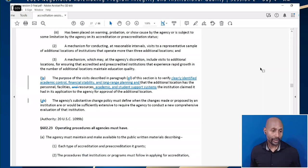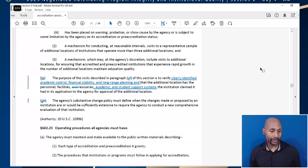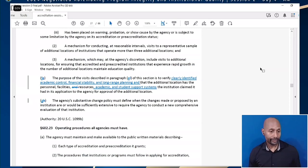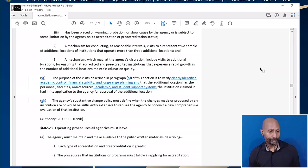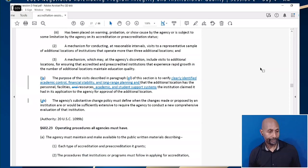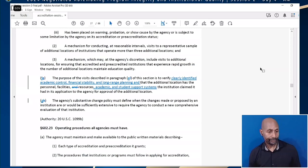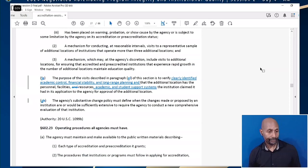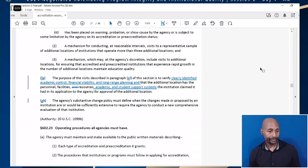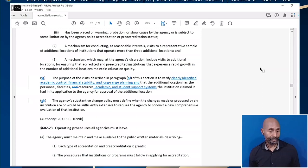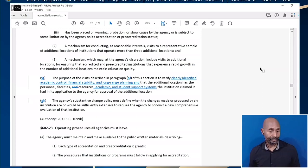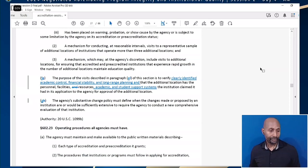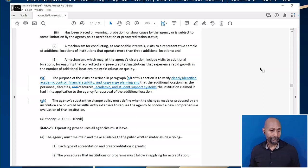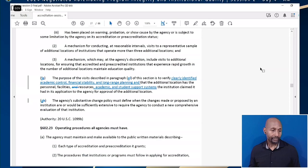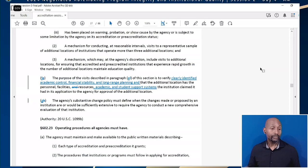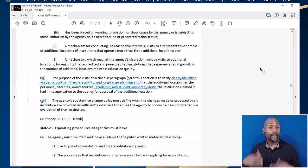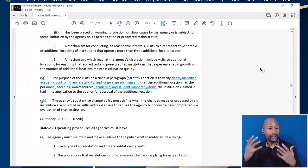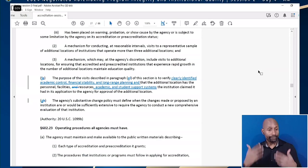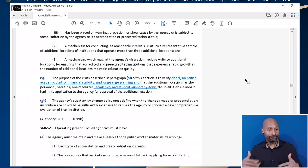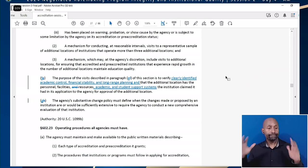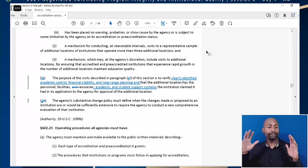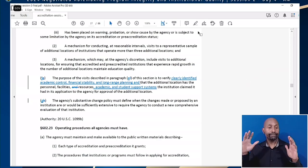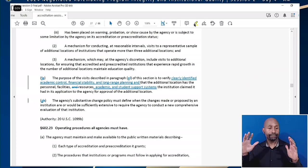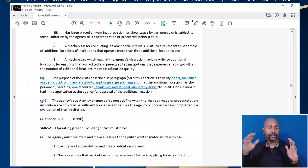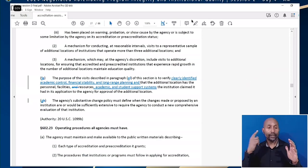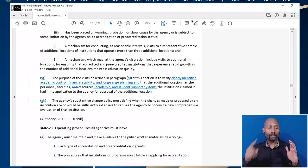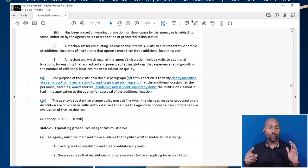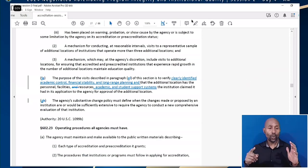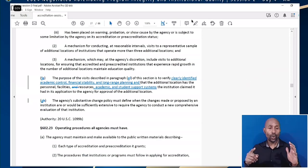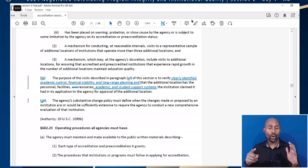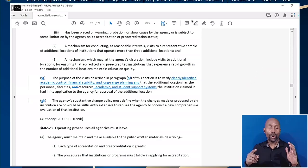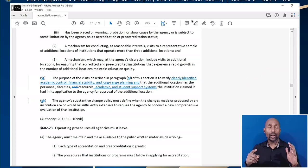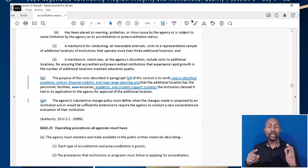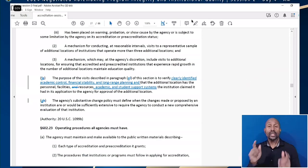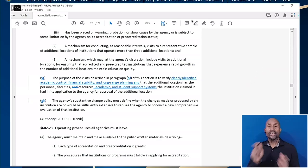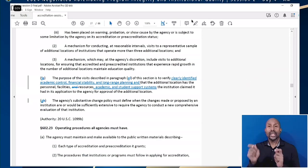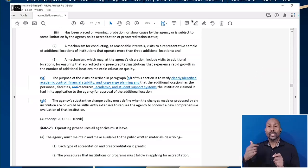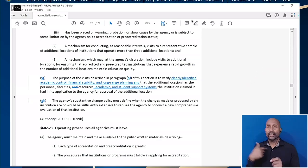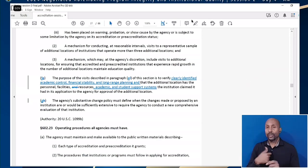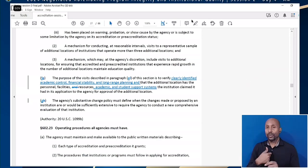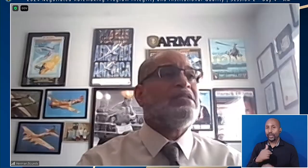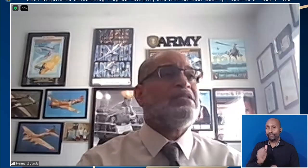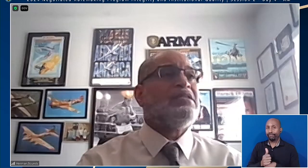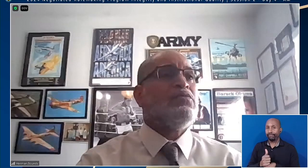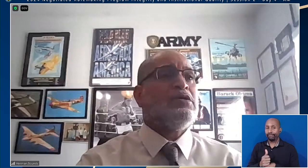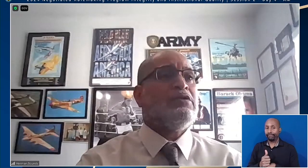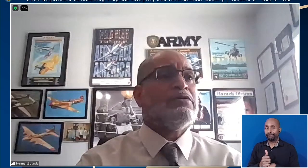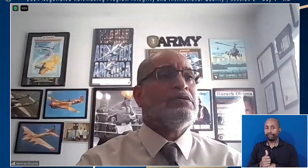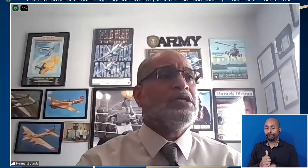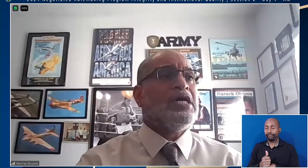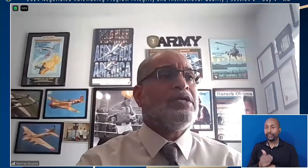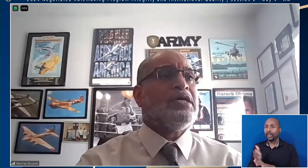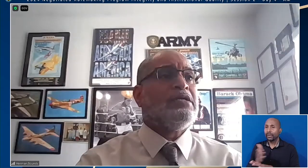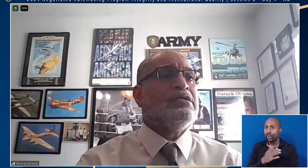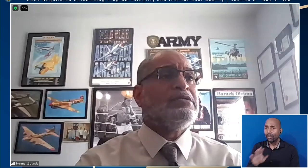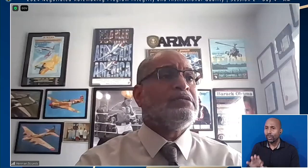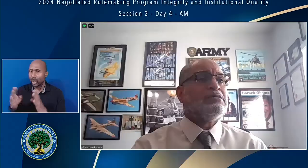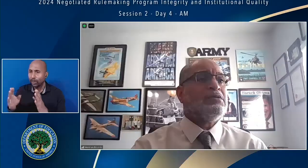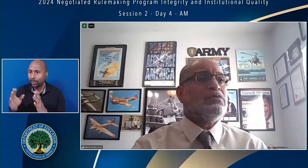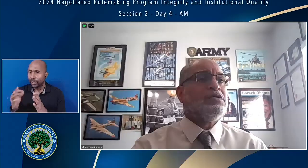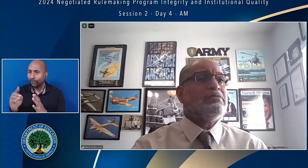end of substantive change. And, before we open up, I think I had one other comment I needed to- I wanted to